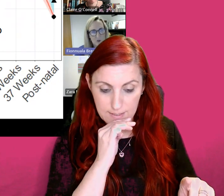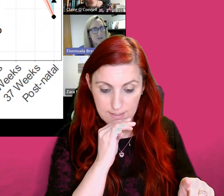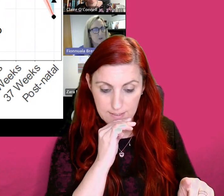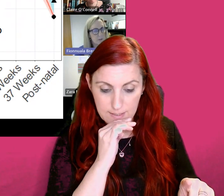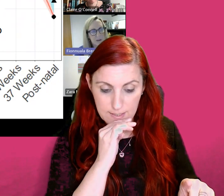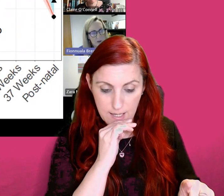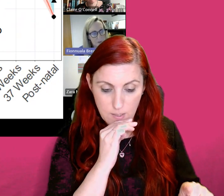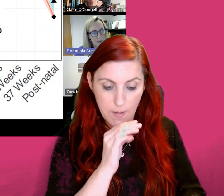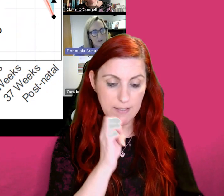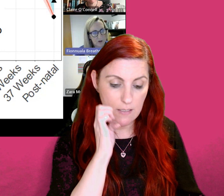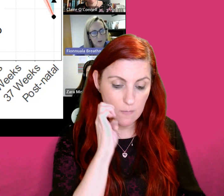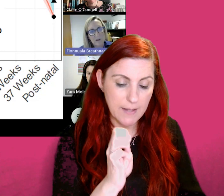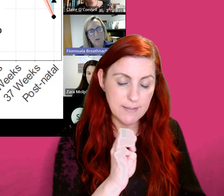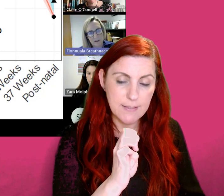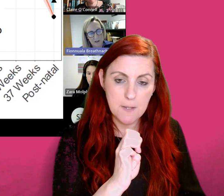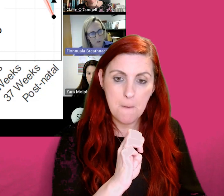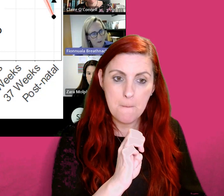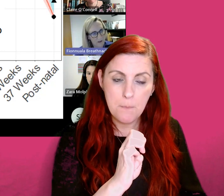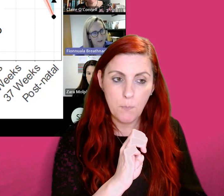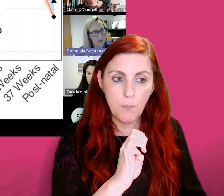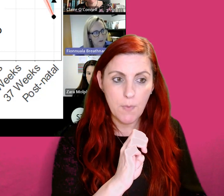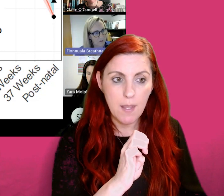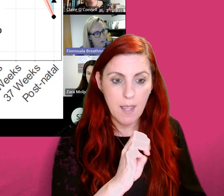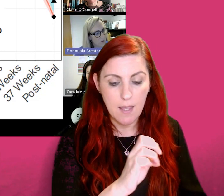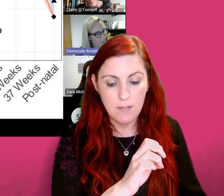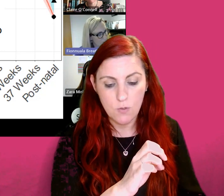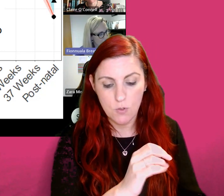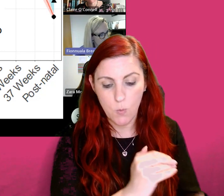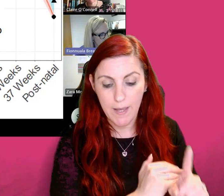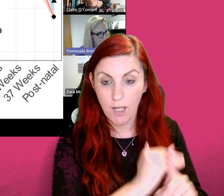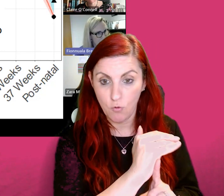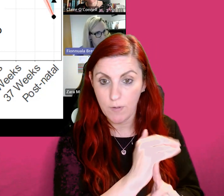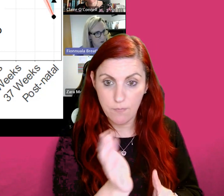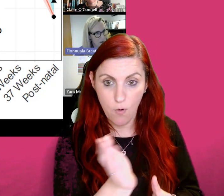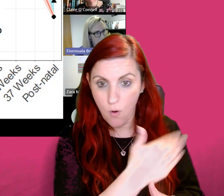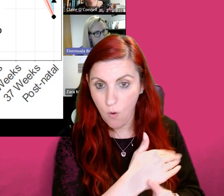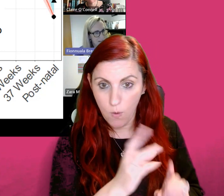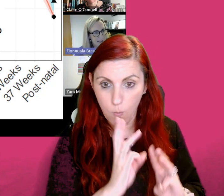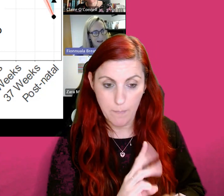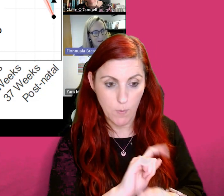doses to be to be to increase across gestation for all women with type 1 and type two diabetes